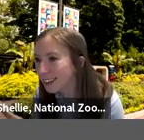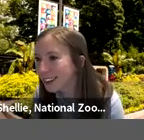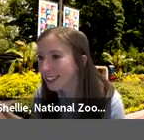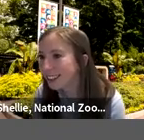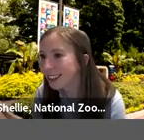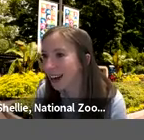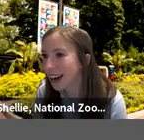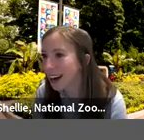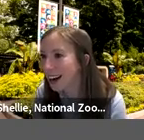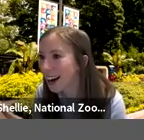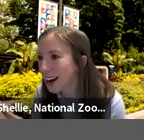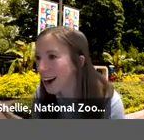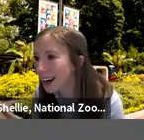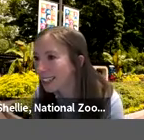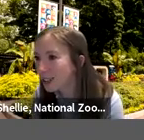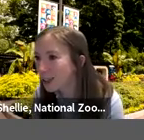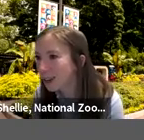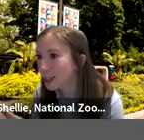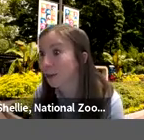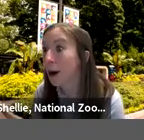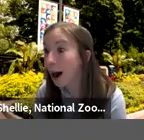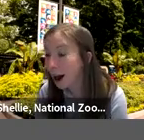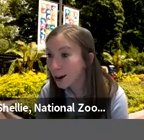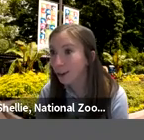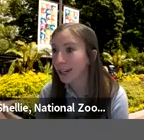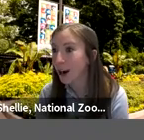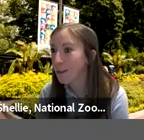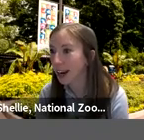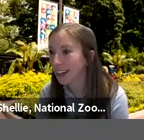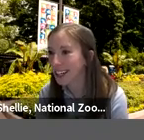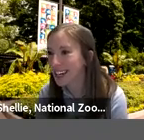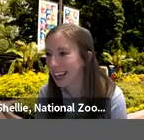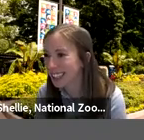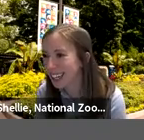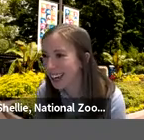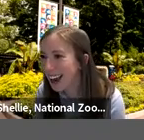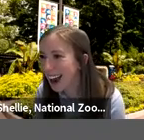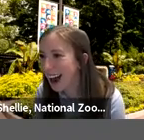Lily, Levi, Annie! George from Hungary, oh